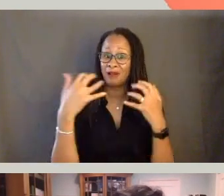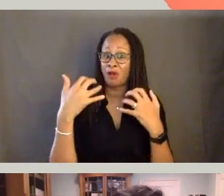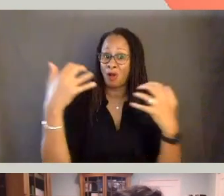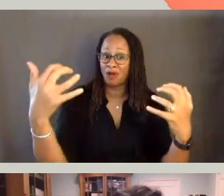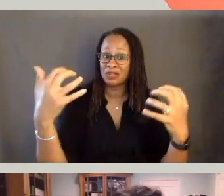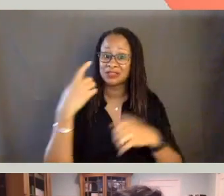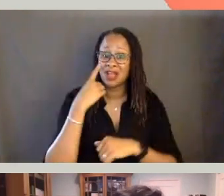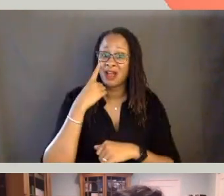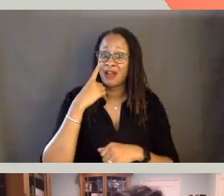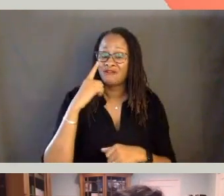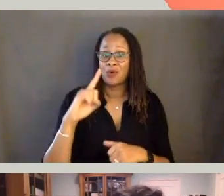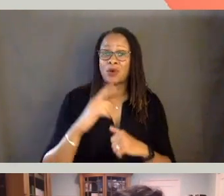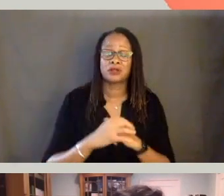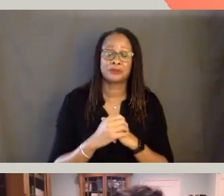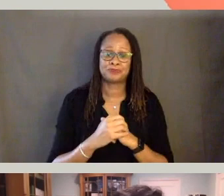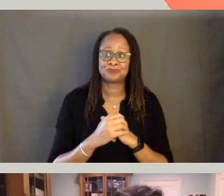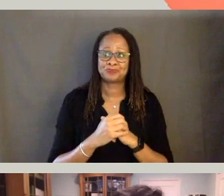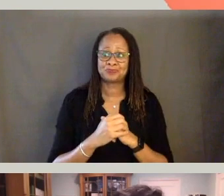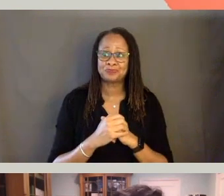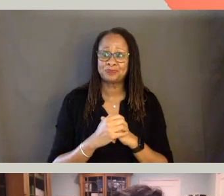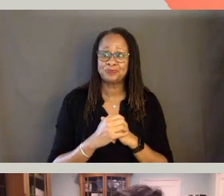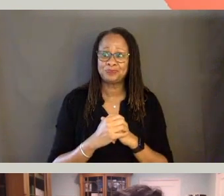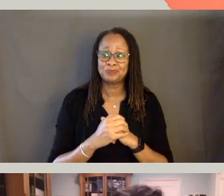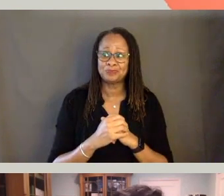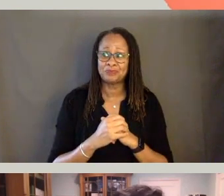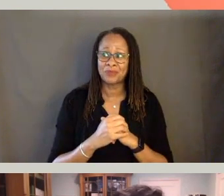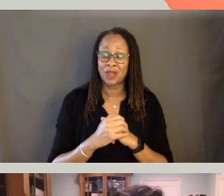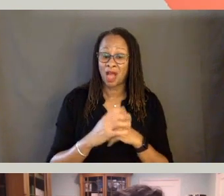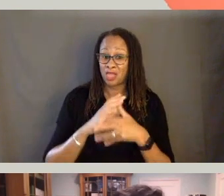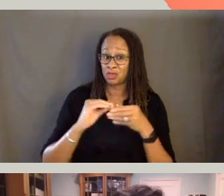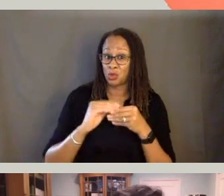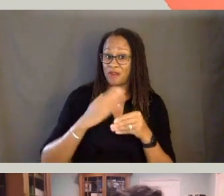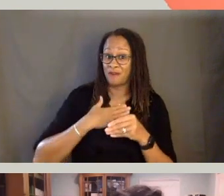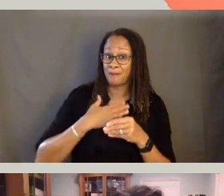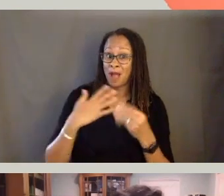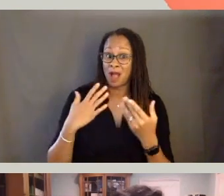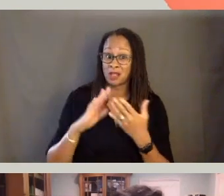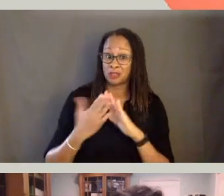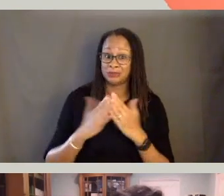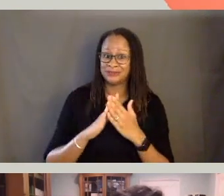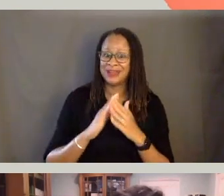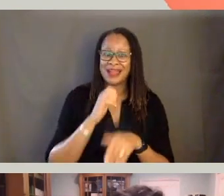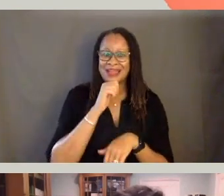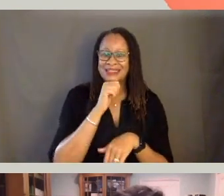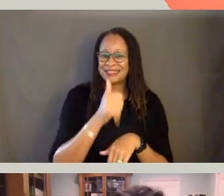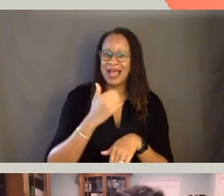for which the story of my community is told, is not my own community.